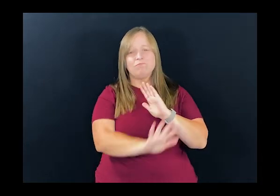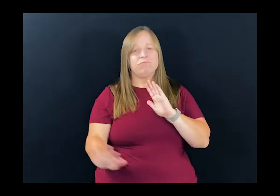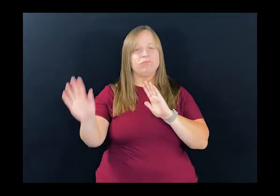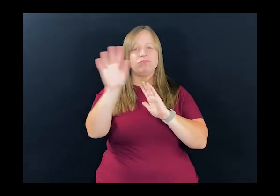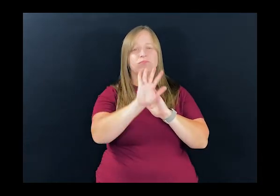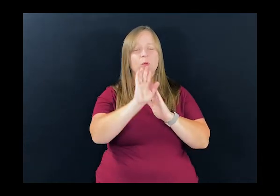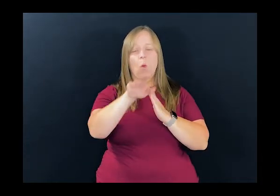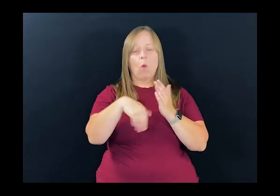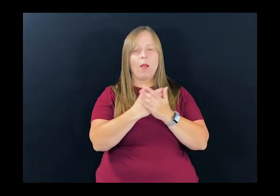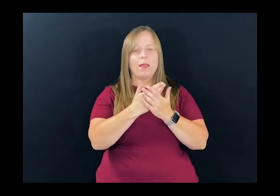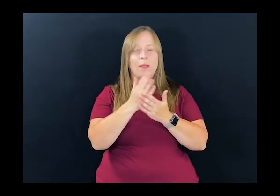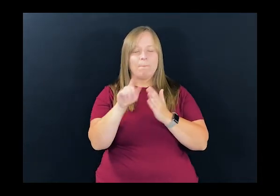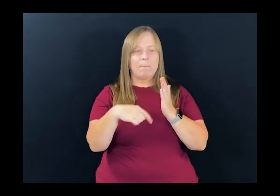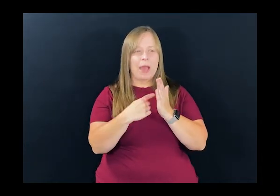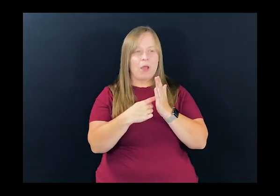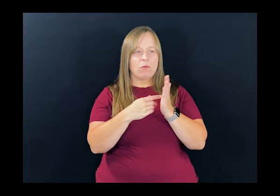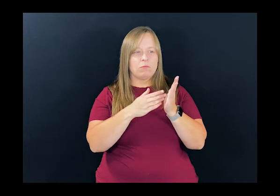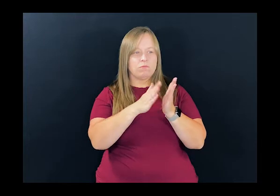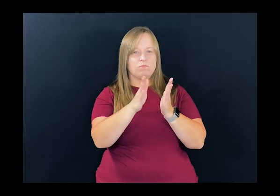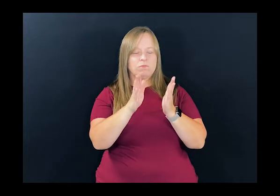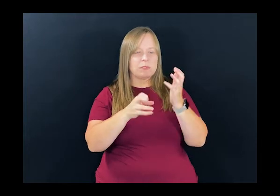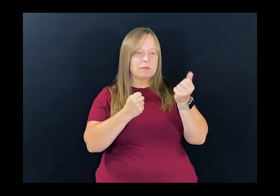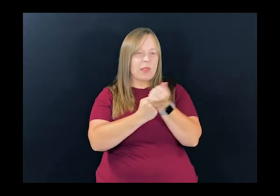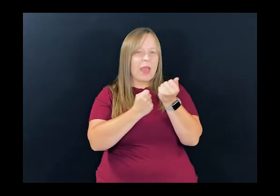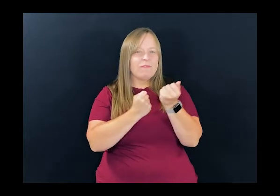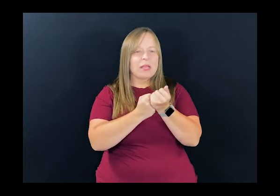It's all about reflecting and advocating